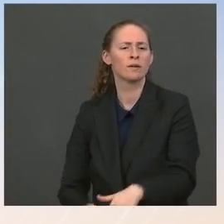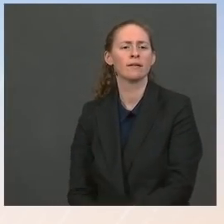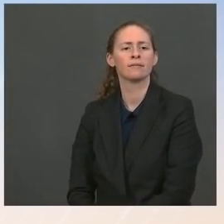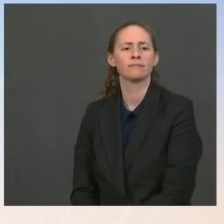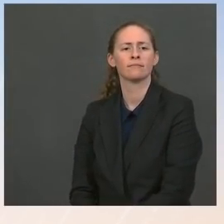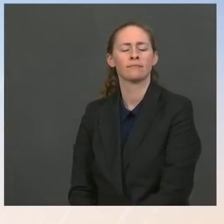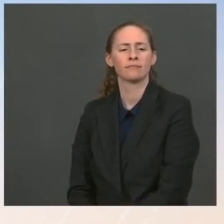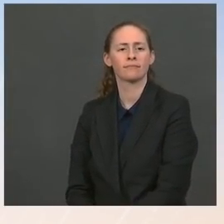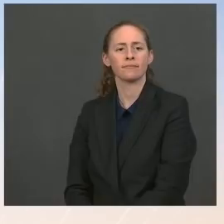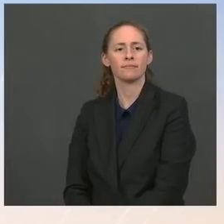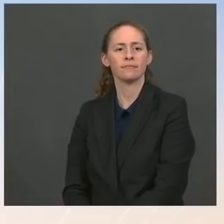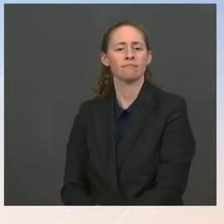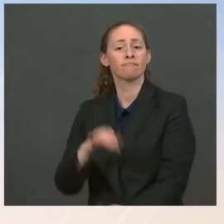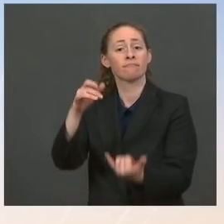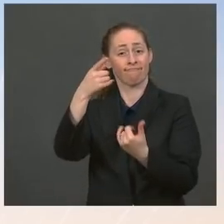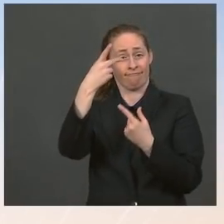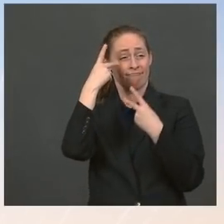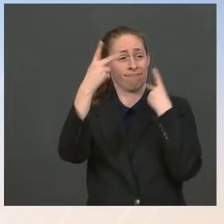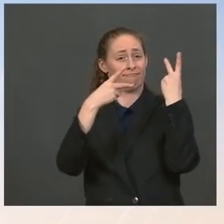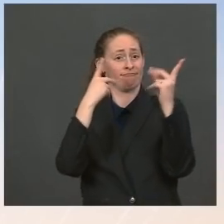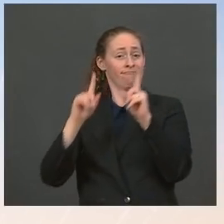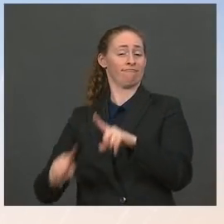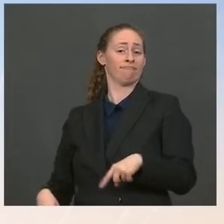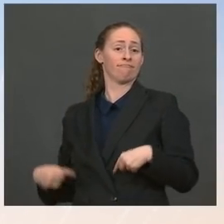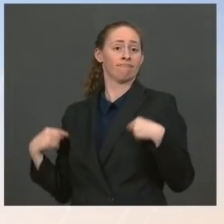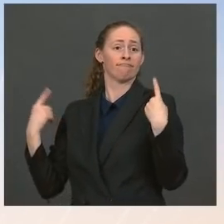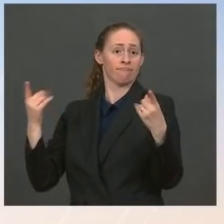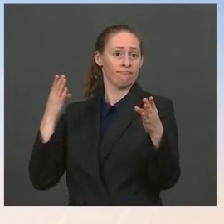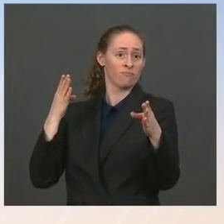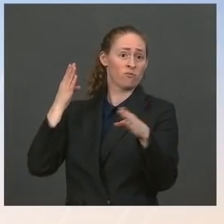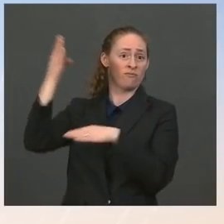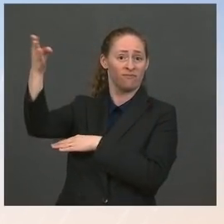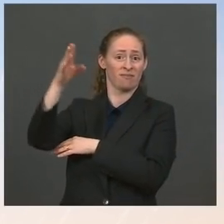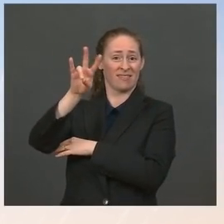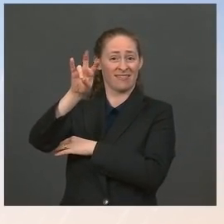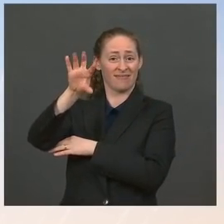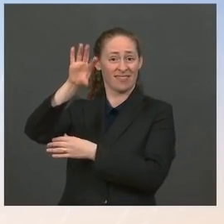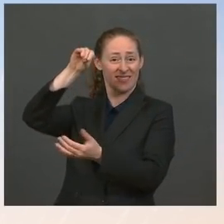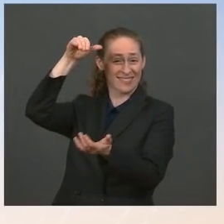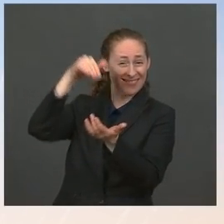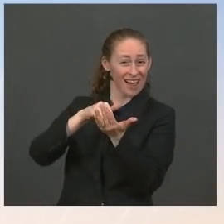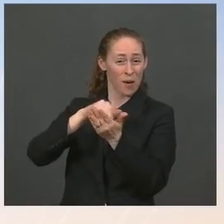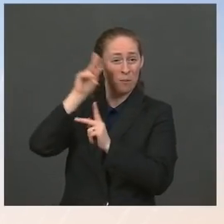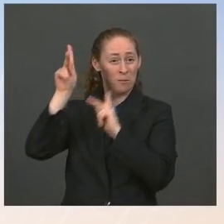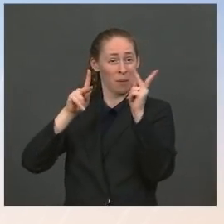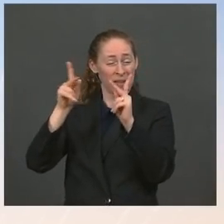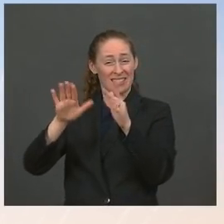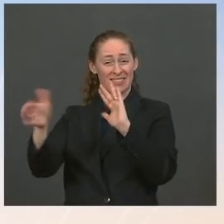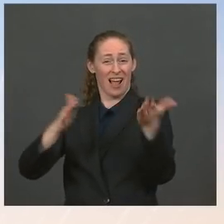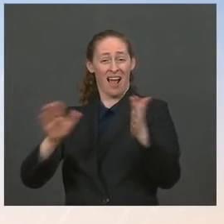more than 750,000 people have died of COVID. You have more -- about thirt- --